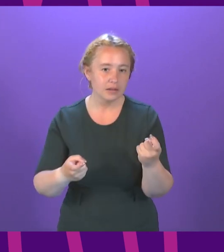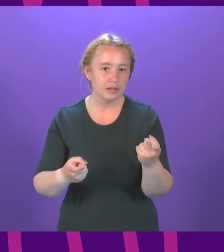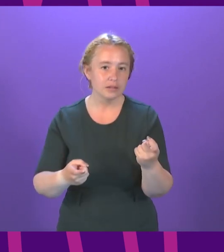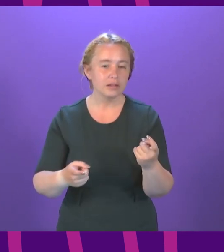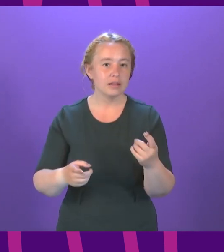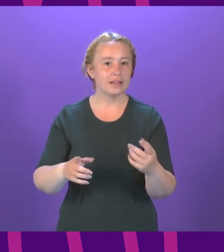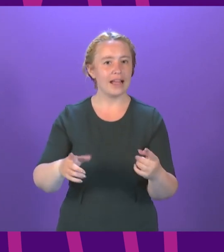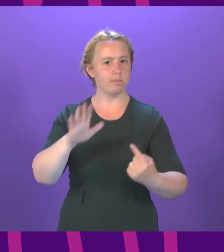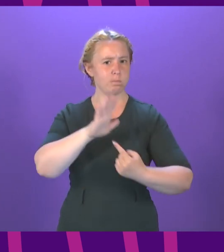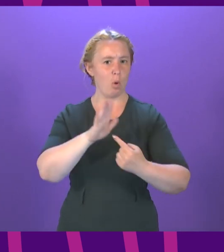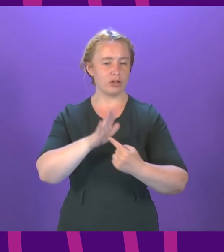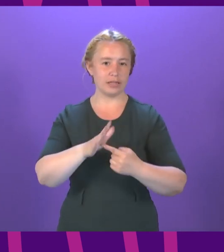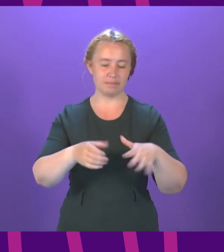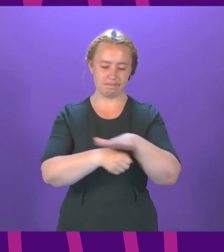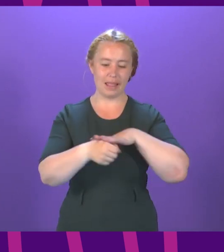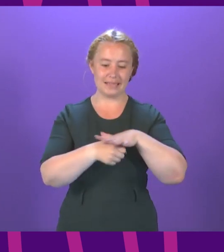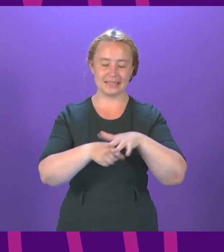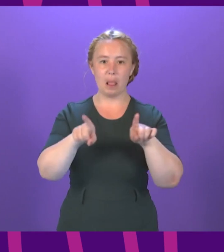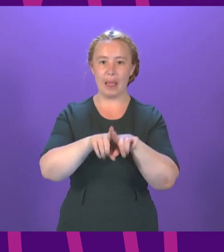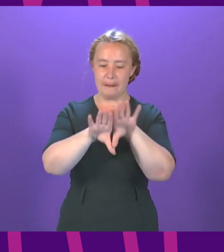critical junctures. At the moment, such a juncture would be one where people come